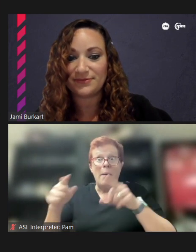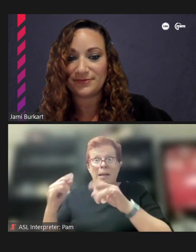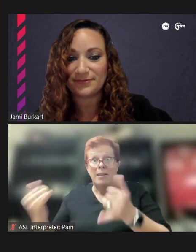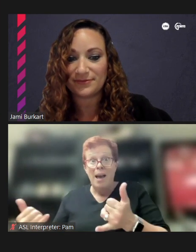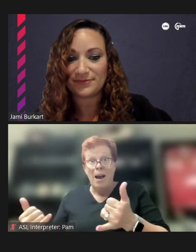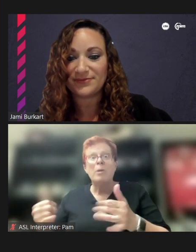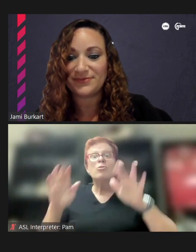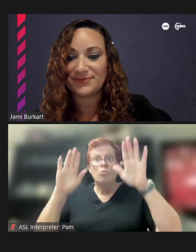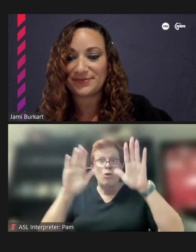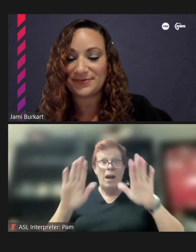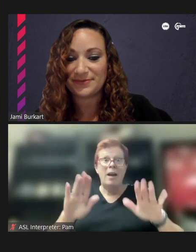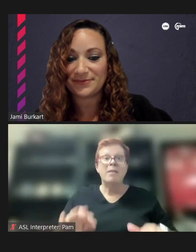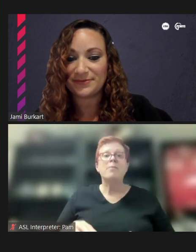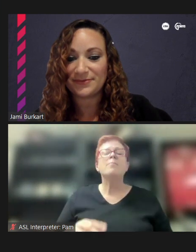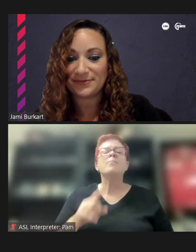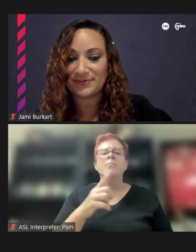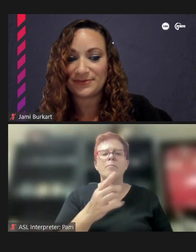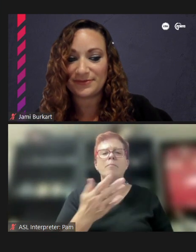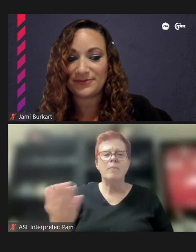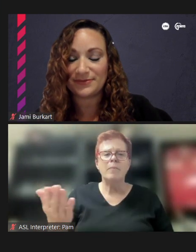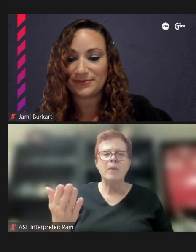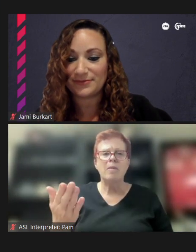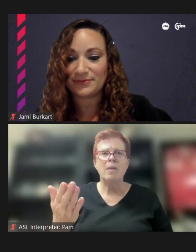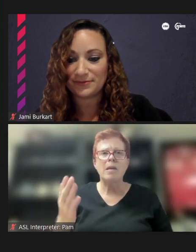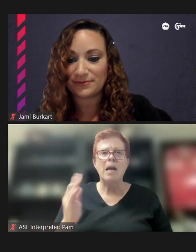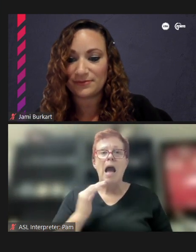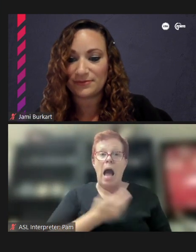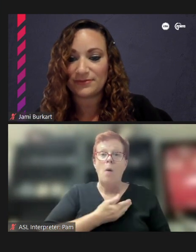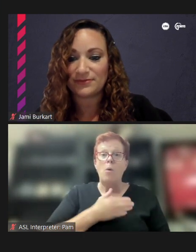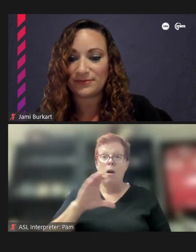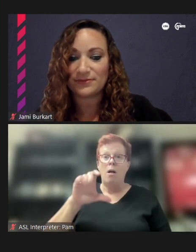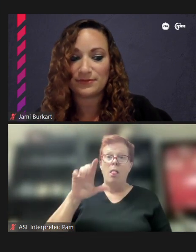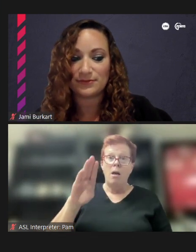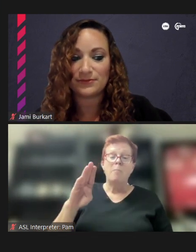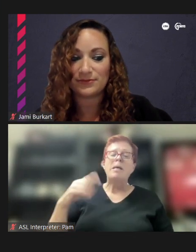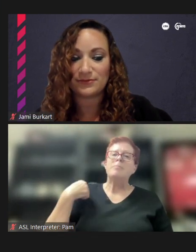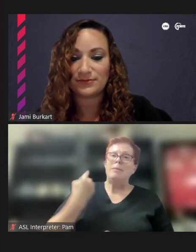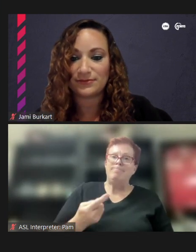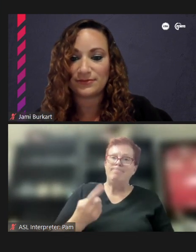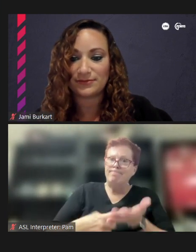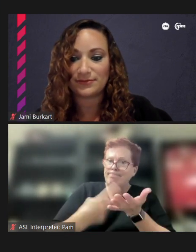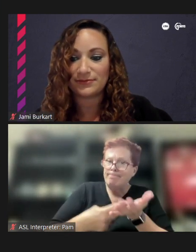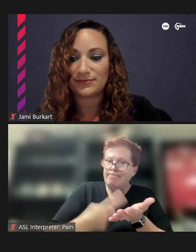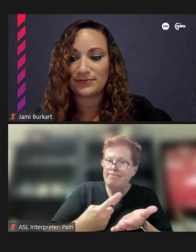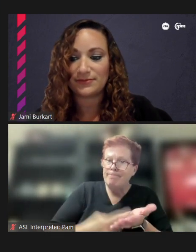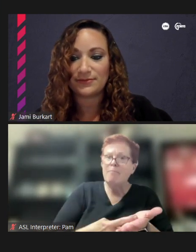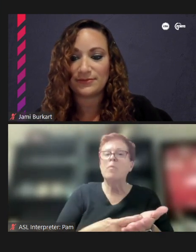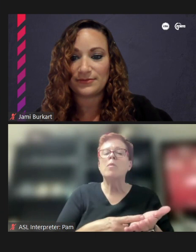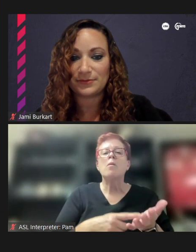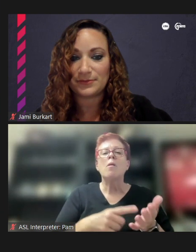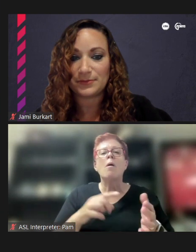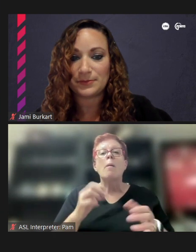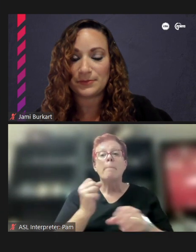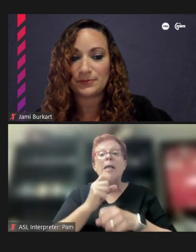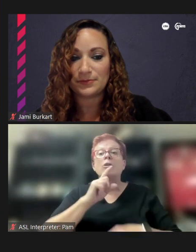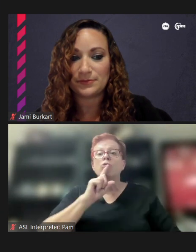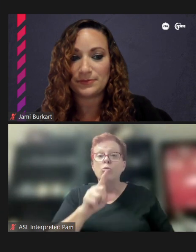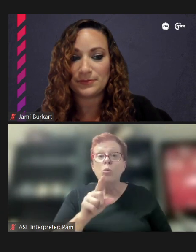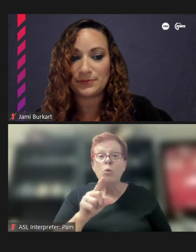great. One thing that our club has been talking about is -- make sure that the